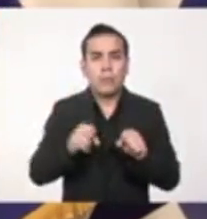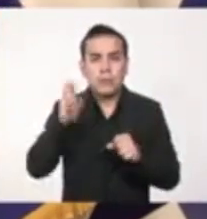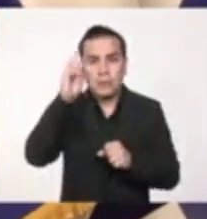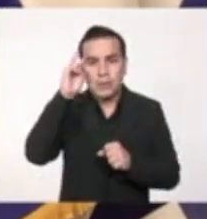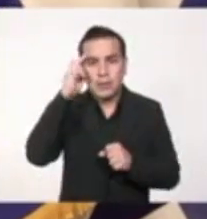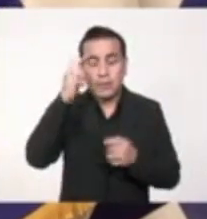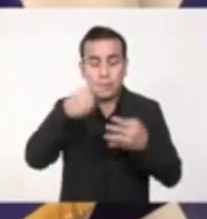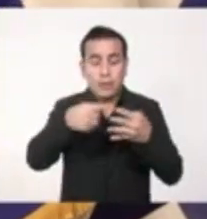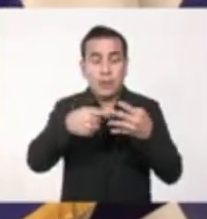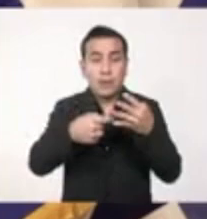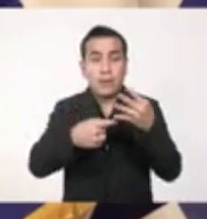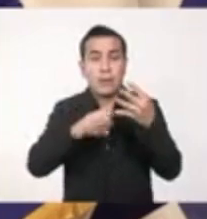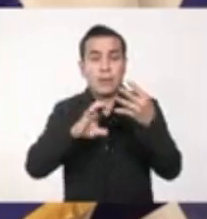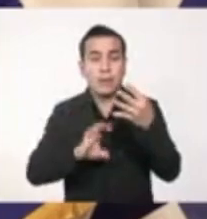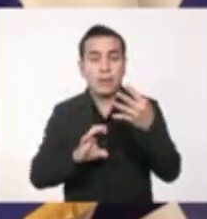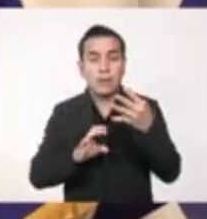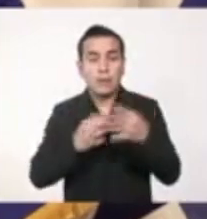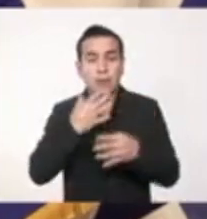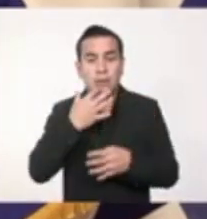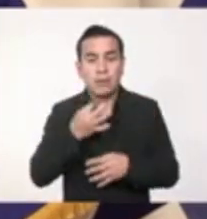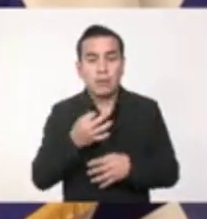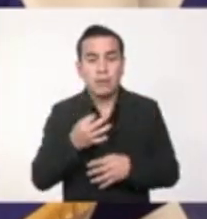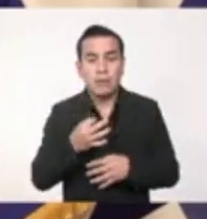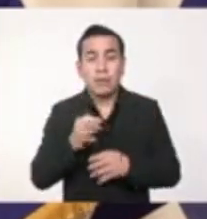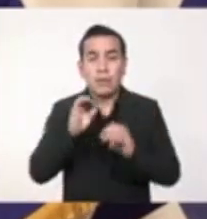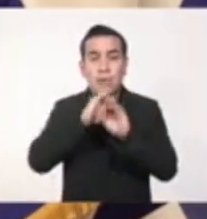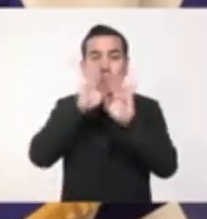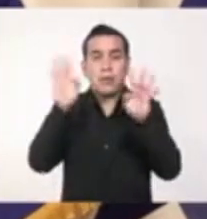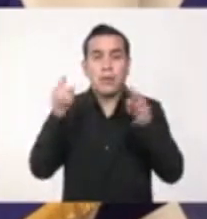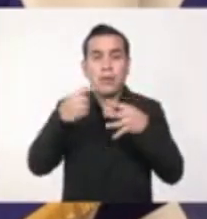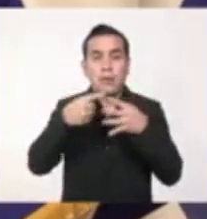What does it say because we comply with the constitution?